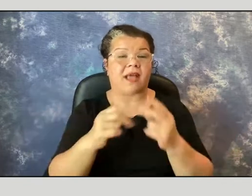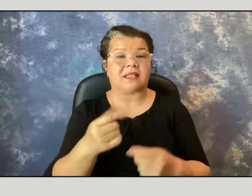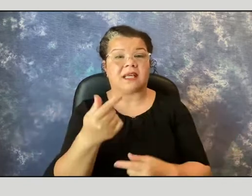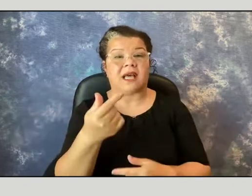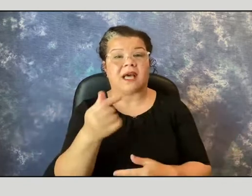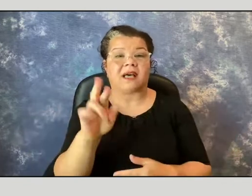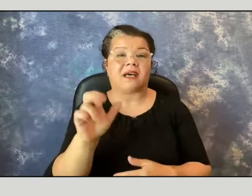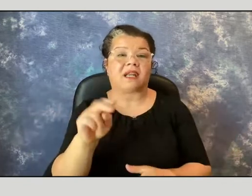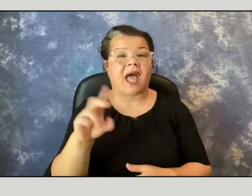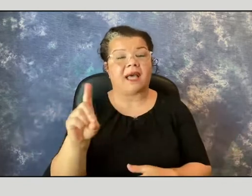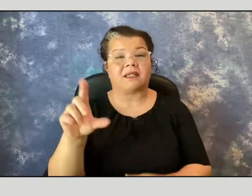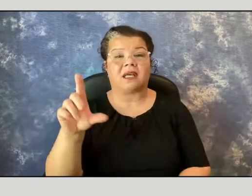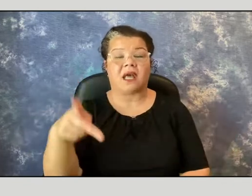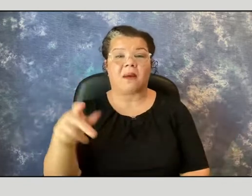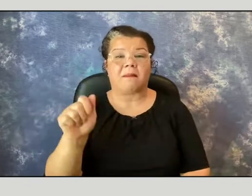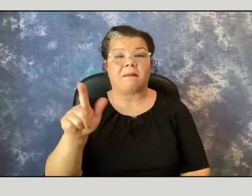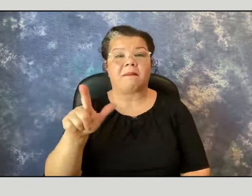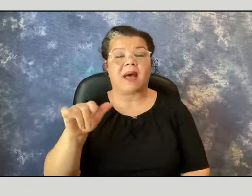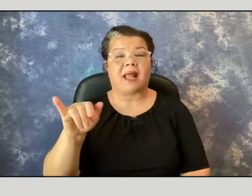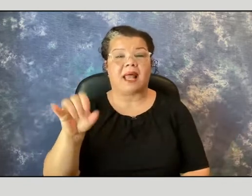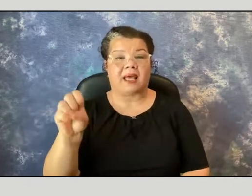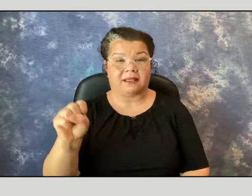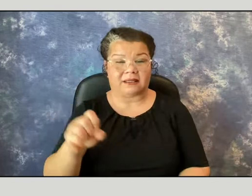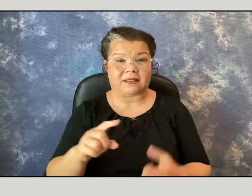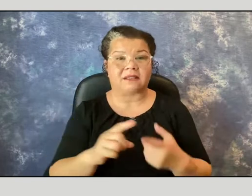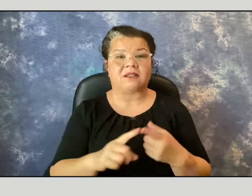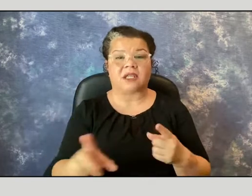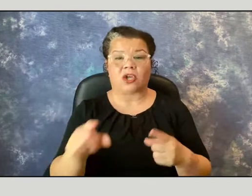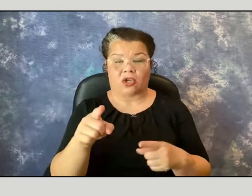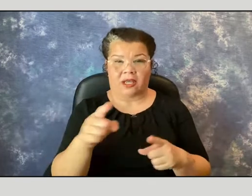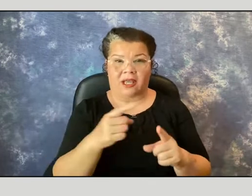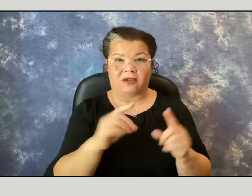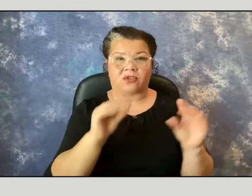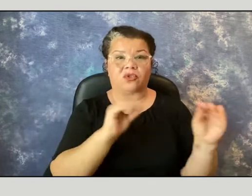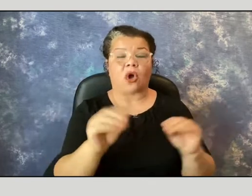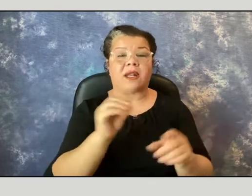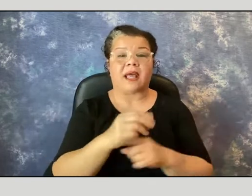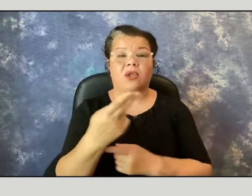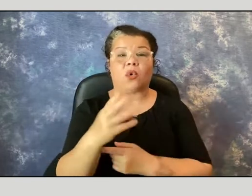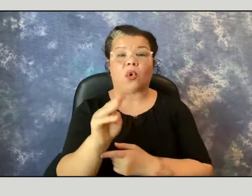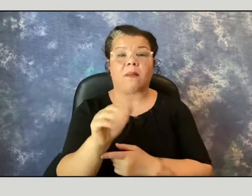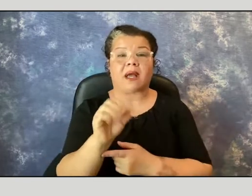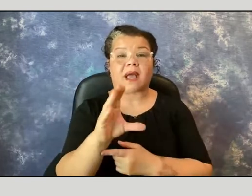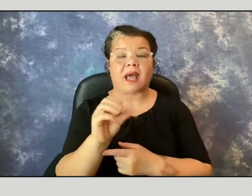from the University of Puerto Rico Humacao Campus, and among his many awards and fellowships,